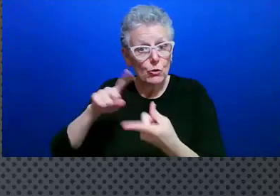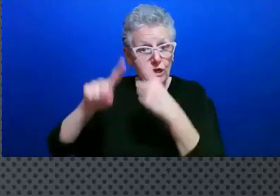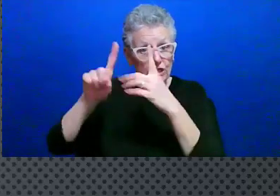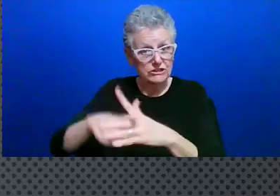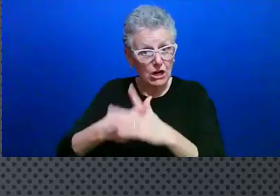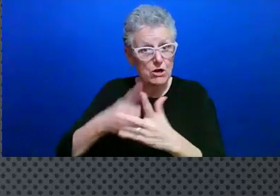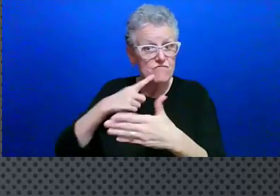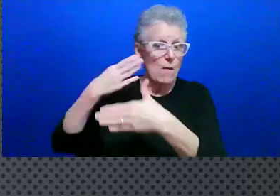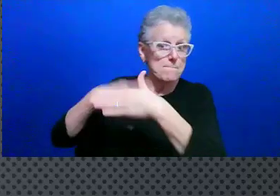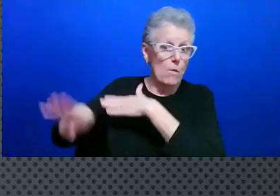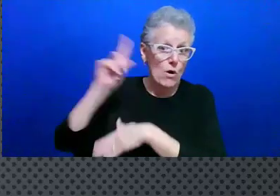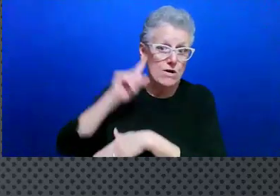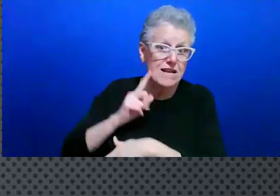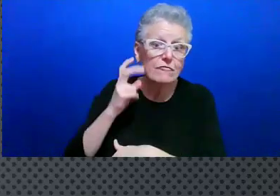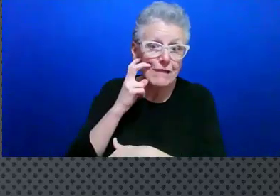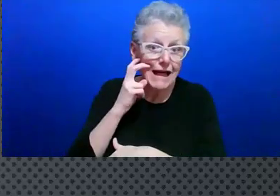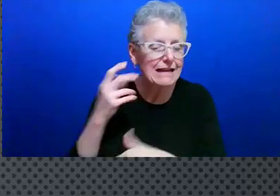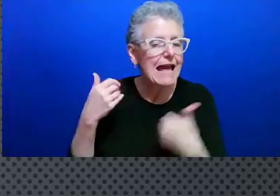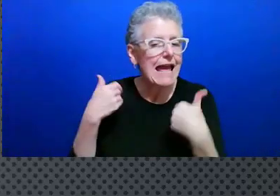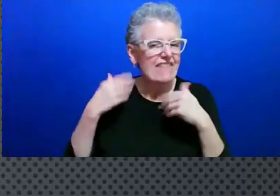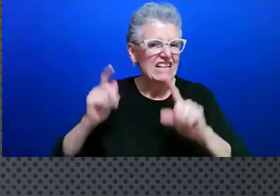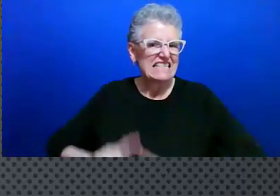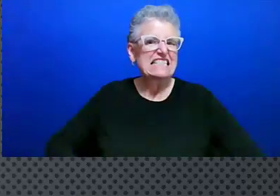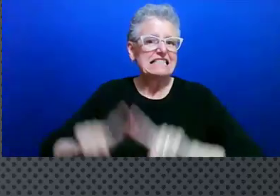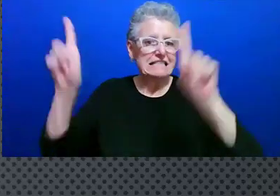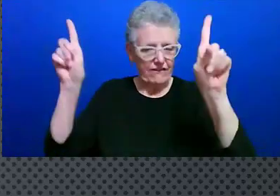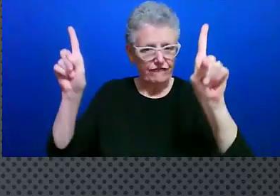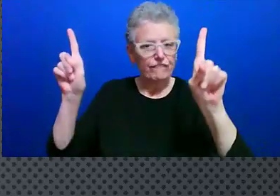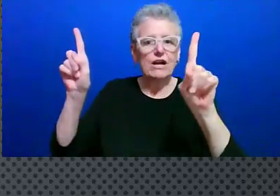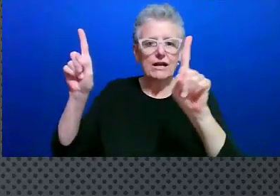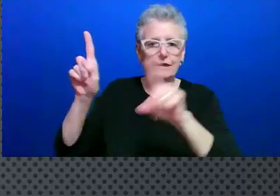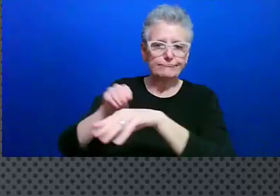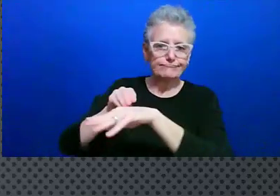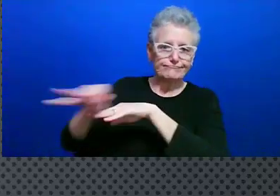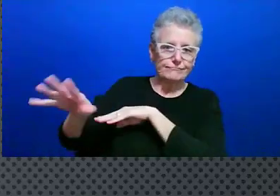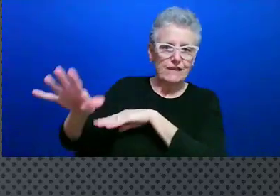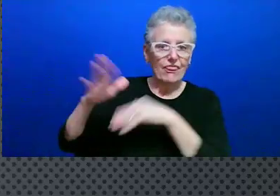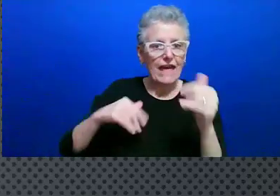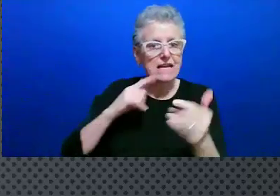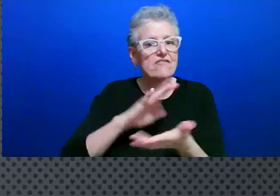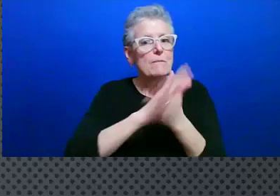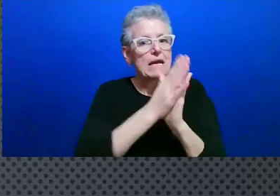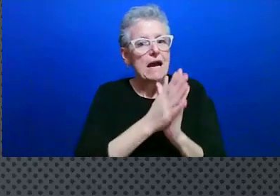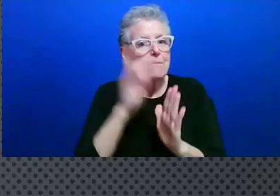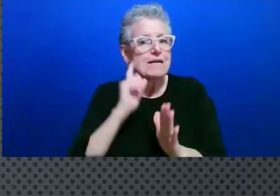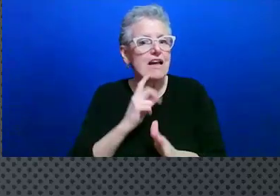you're going to have much different effect than if you become deaf-blind after you develop language.